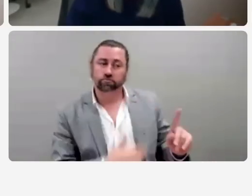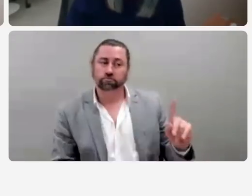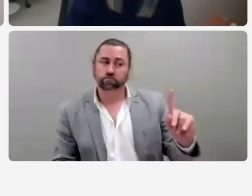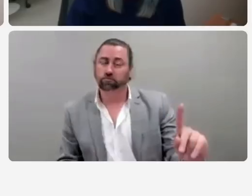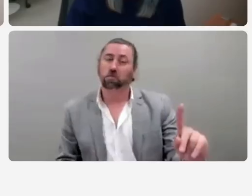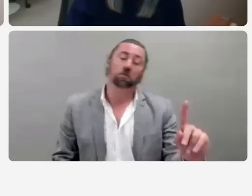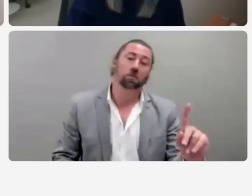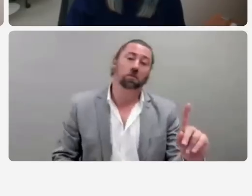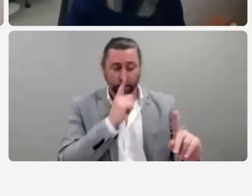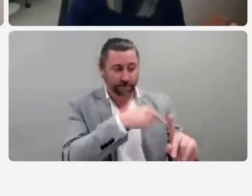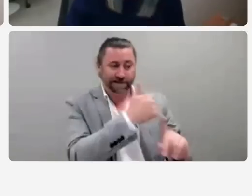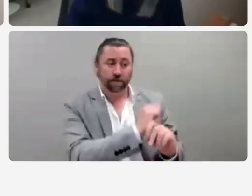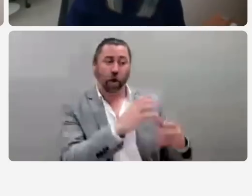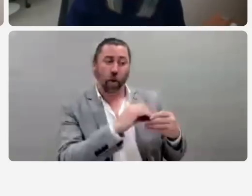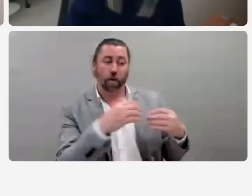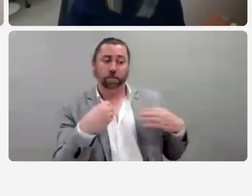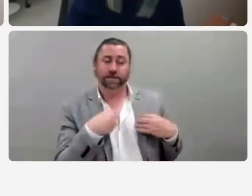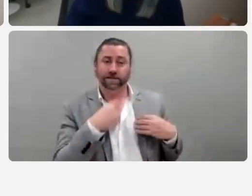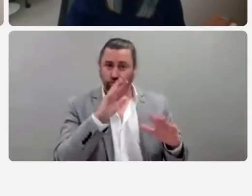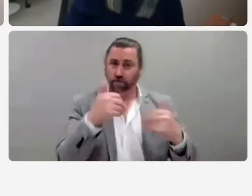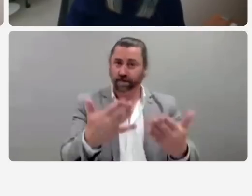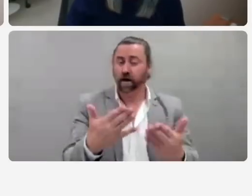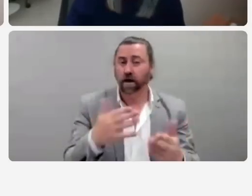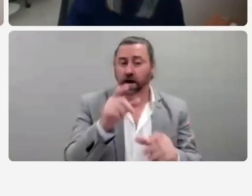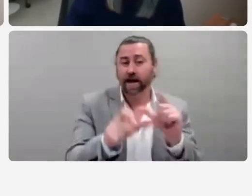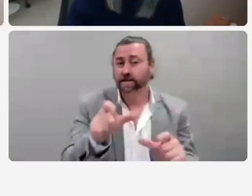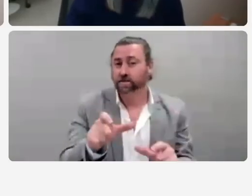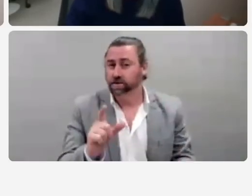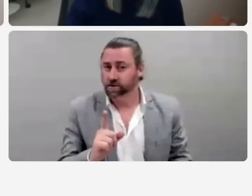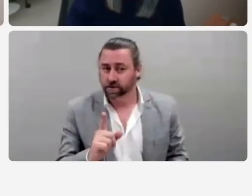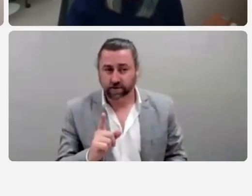business and provide that to customers? So we don't actually have the people that are the